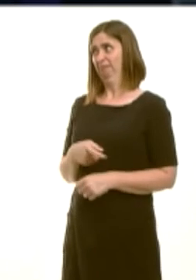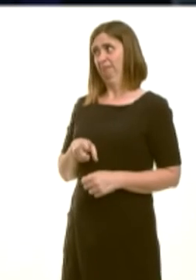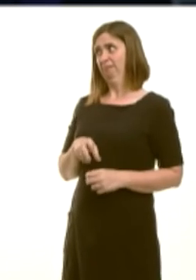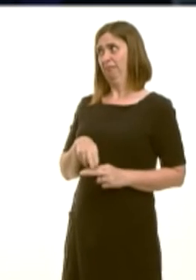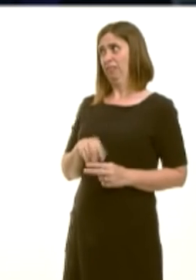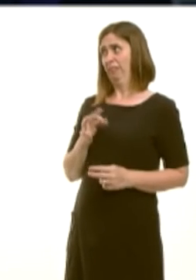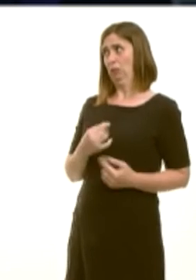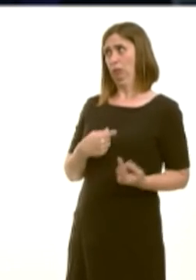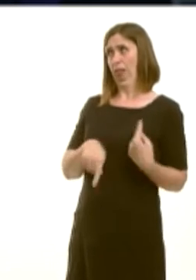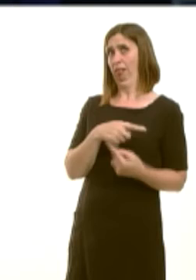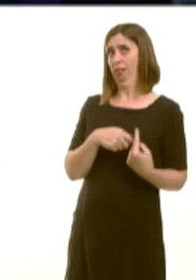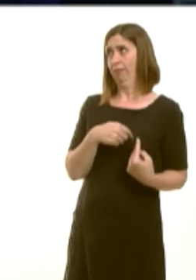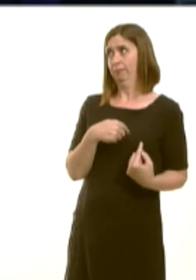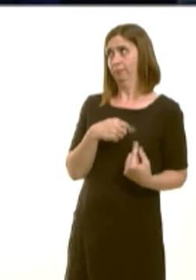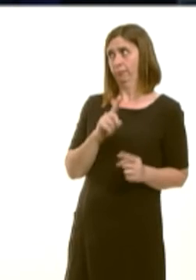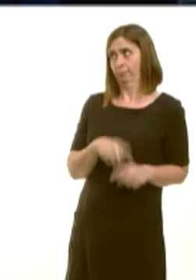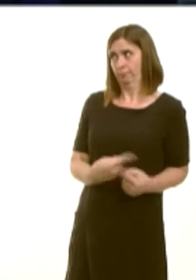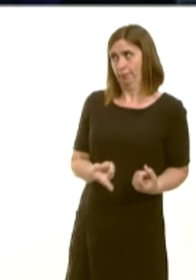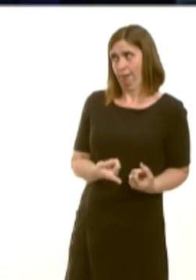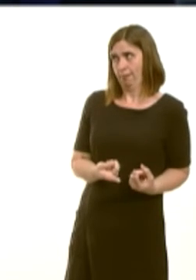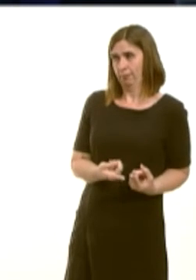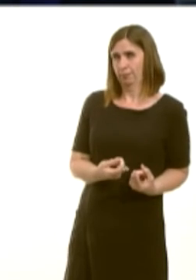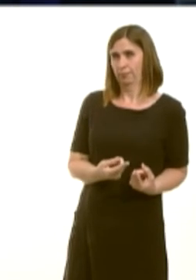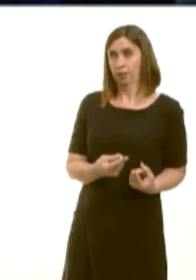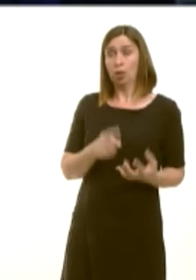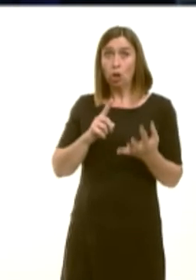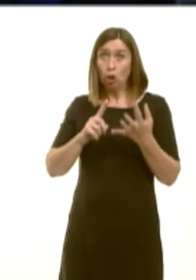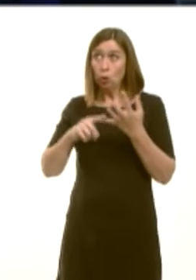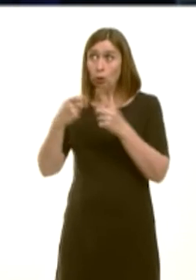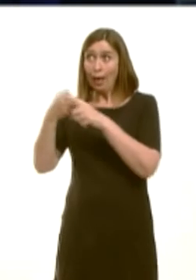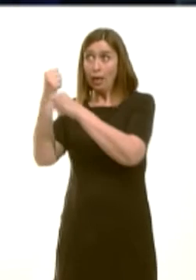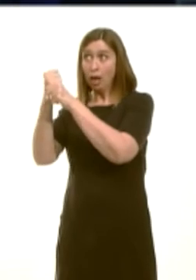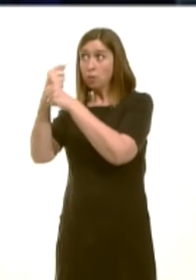can deliver it. Now, clearly, if the UK Government is going to devolve maybe up to £1 billion